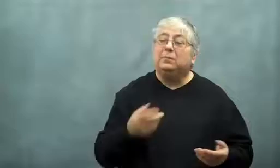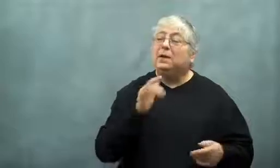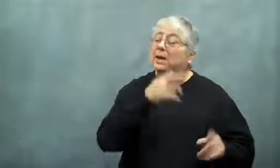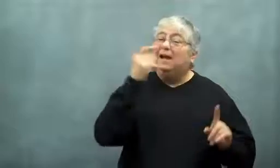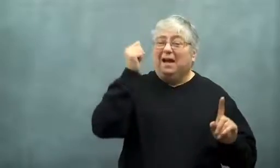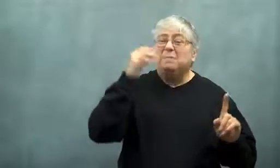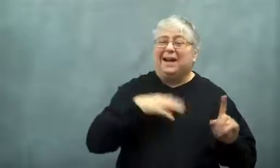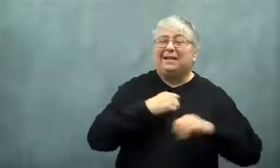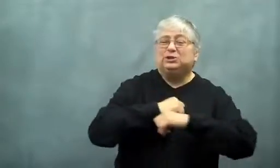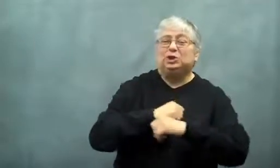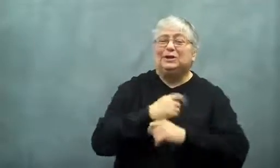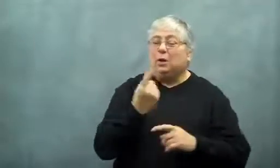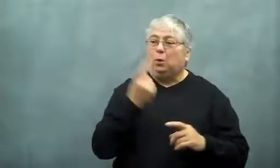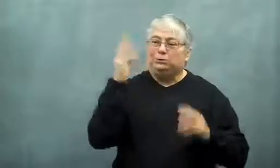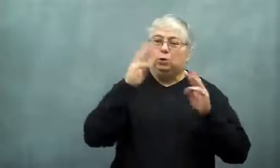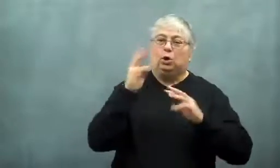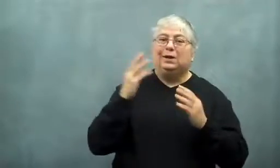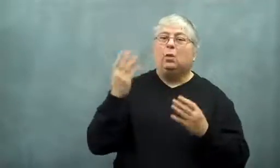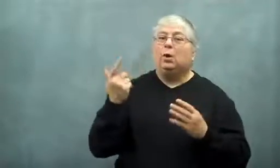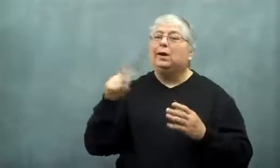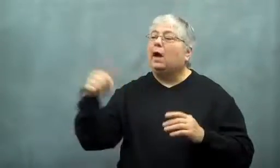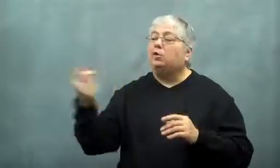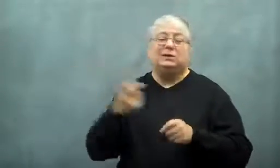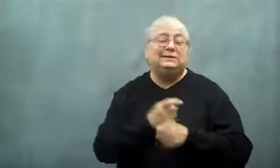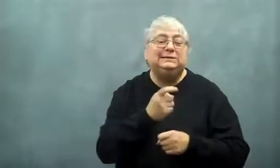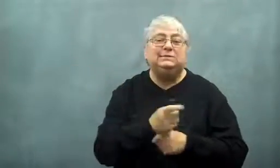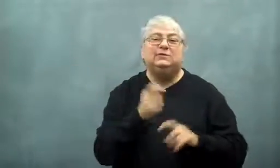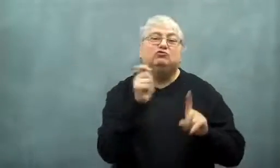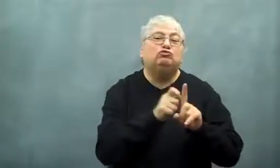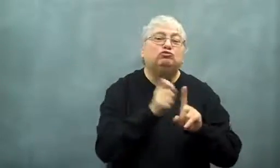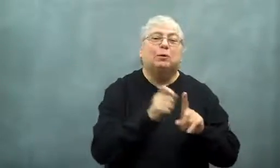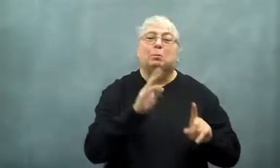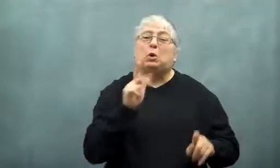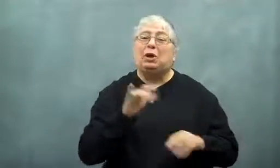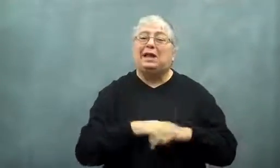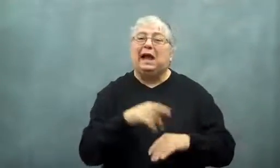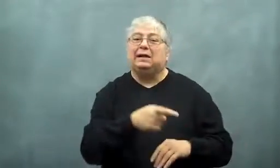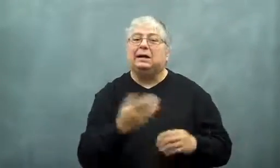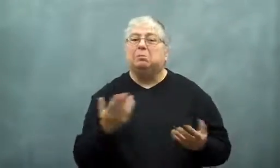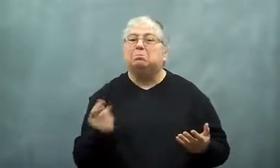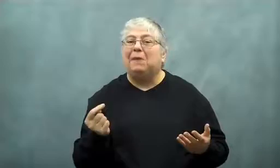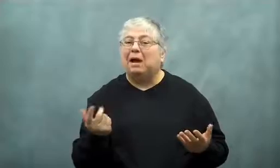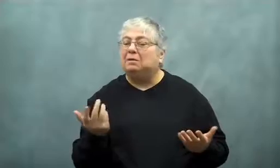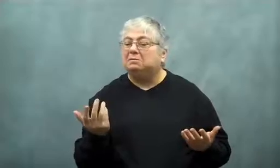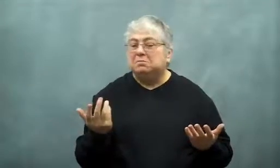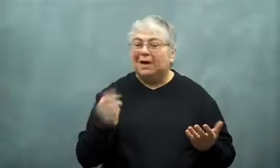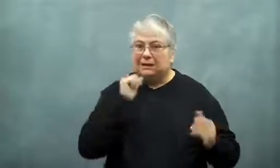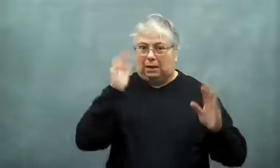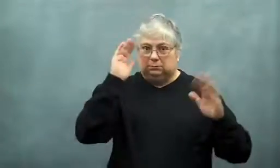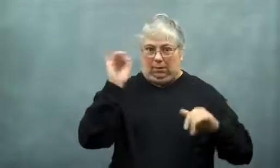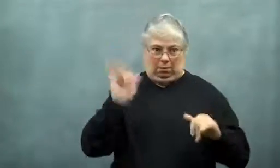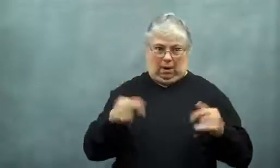The security guy worried about him being teased or bullied,